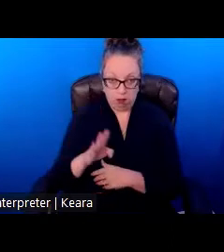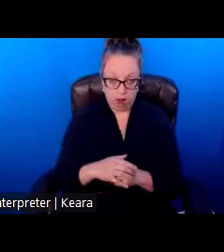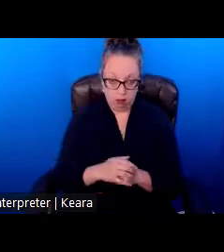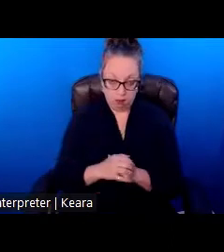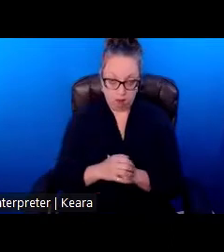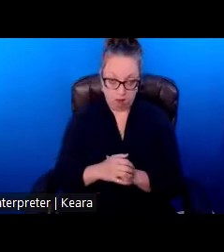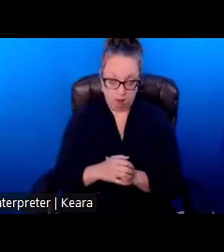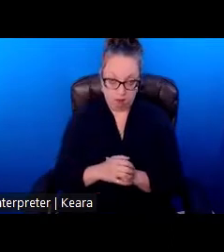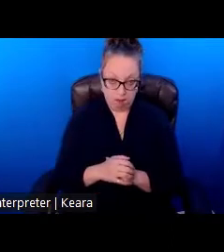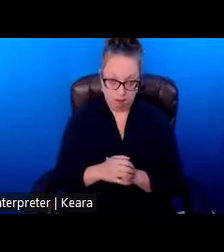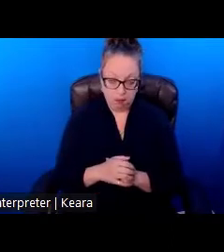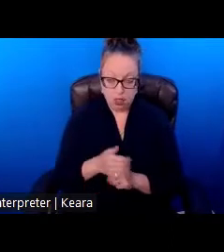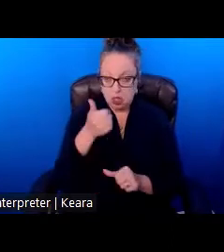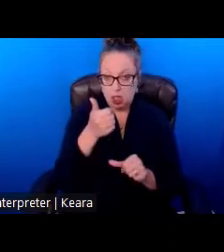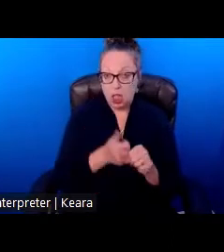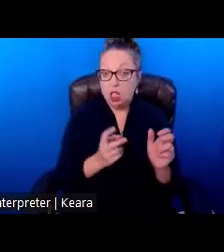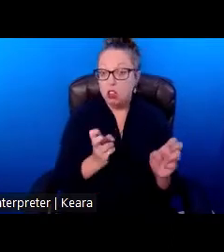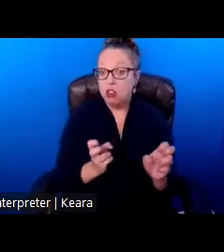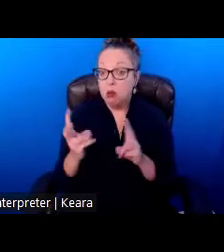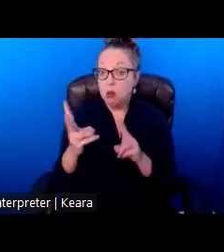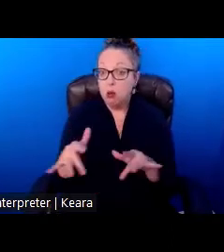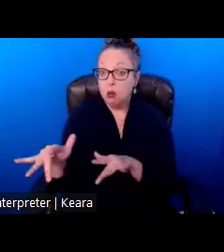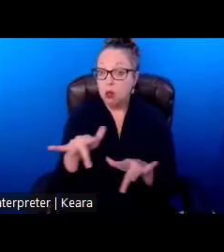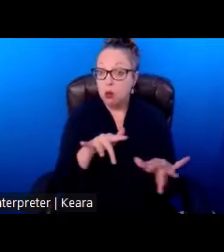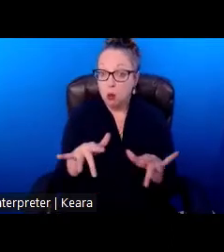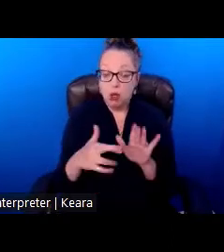Each uploaded recording should represent one song/composition.